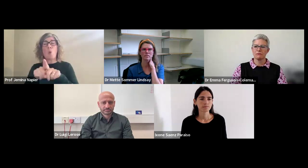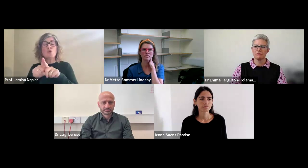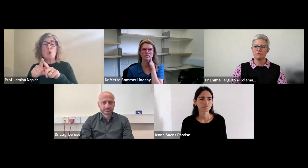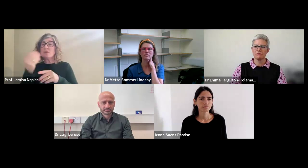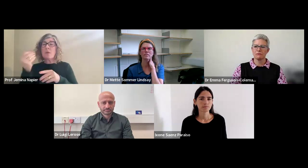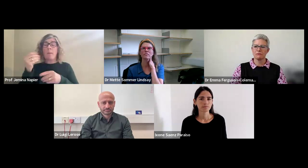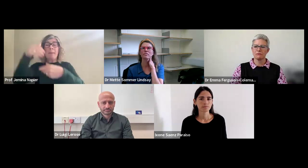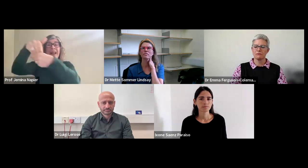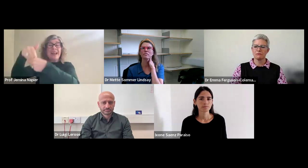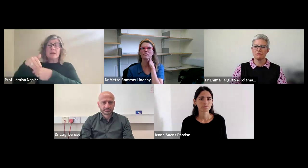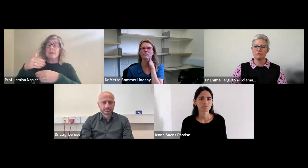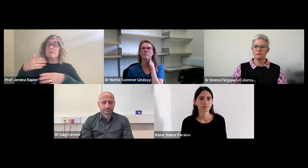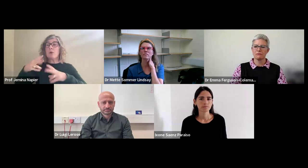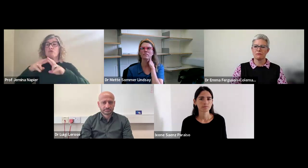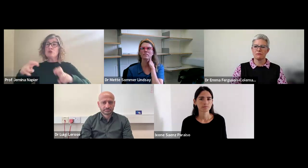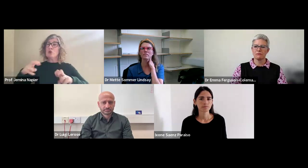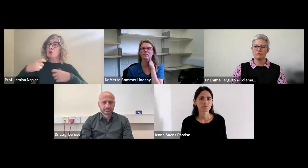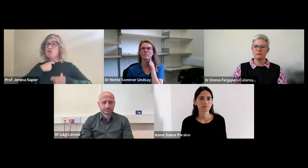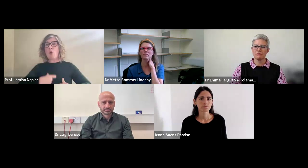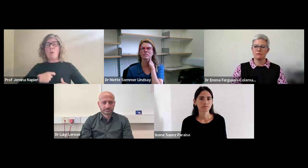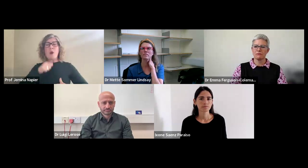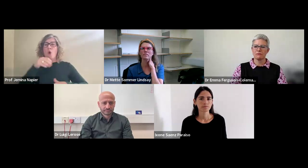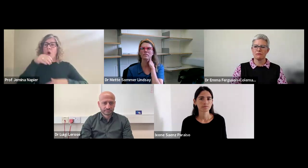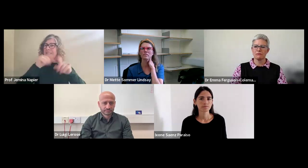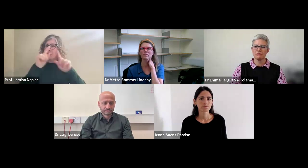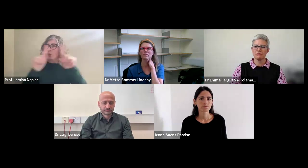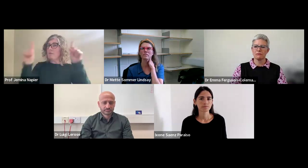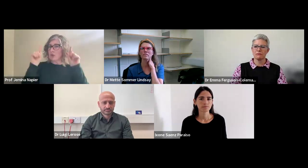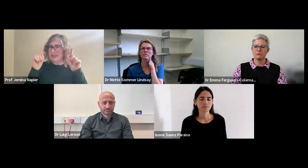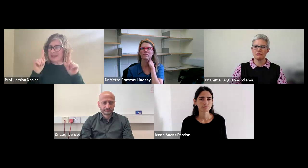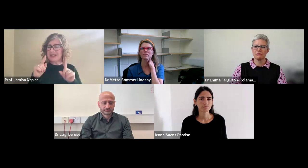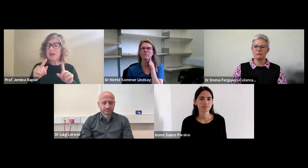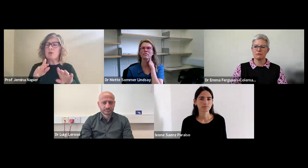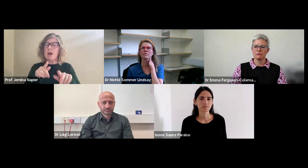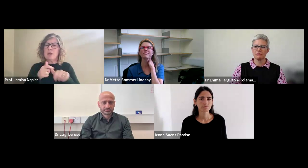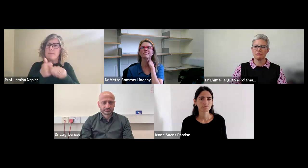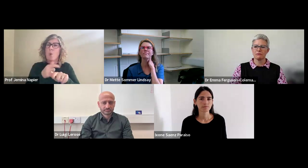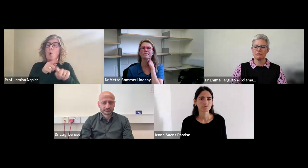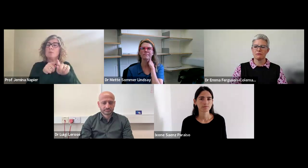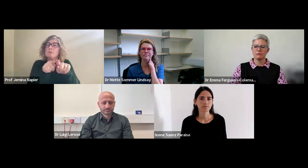who are either working at University or perhaps researchers who are in a research role but not in